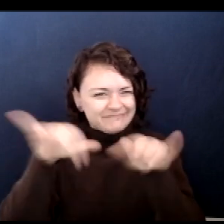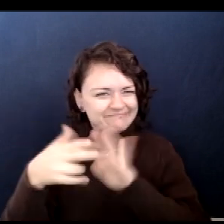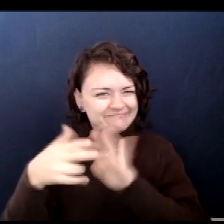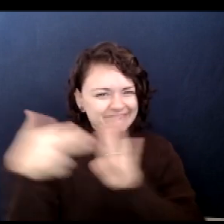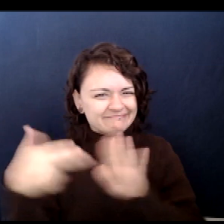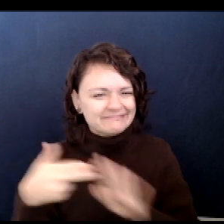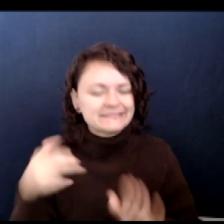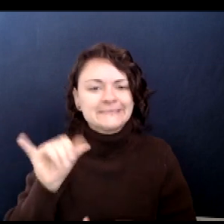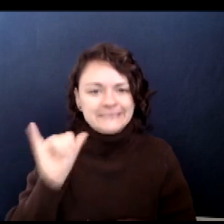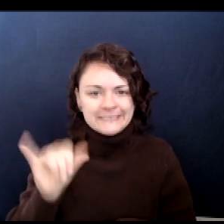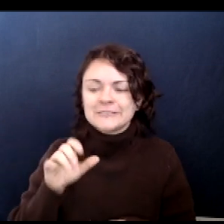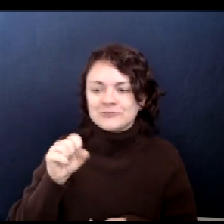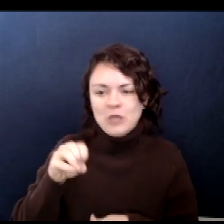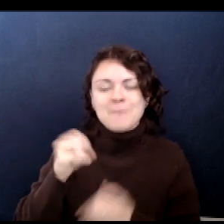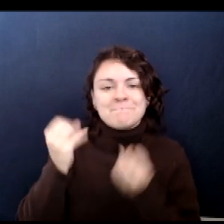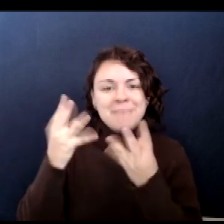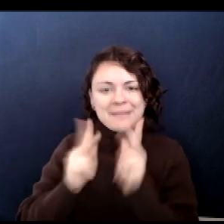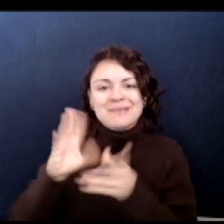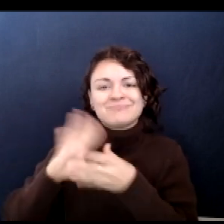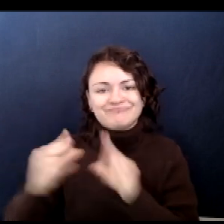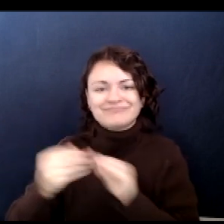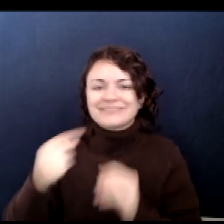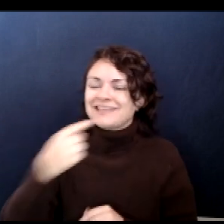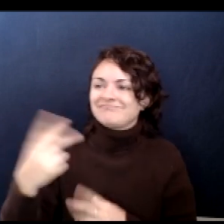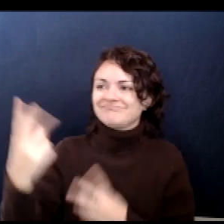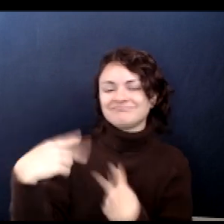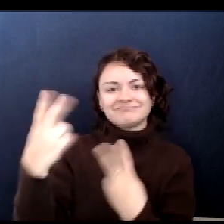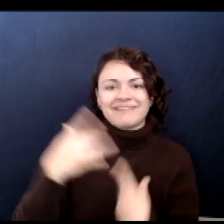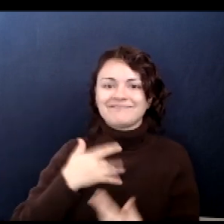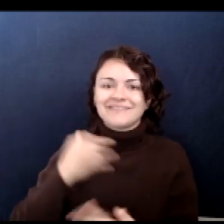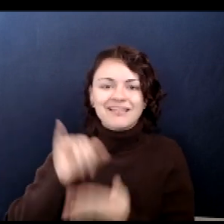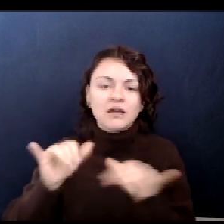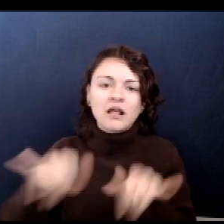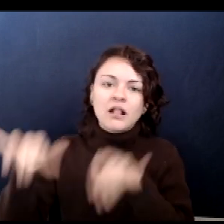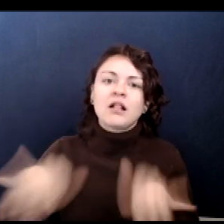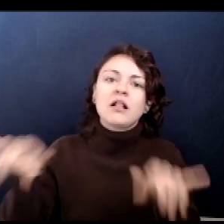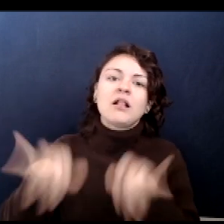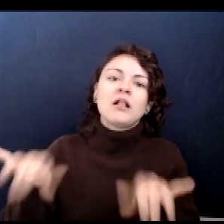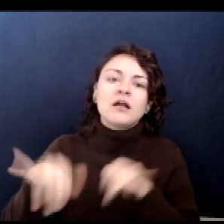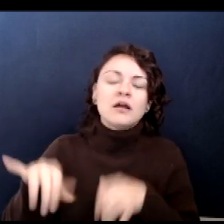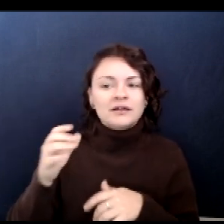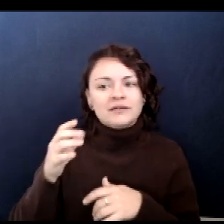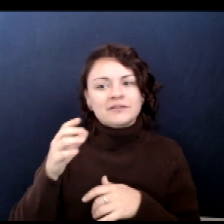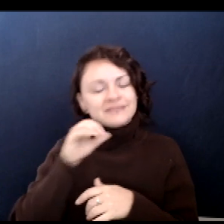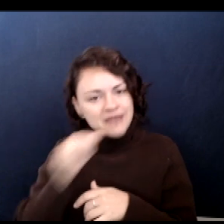experience from assessors and just overall lack of awareness on cultural humility.